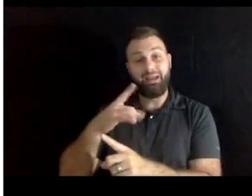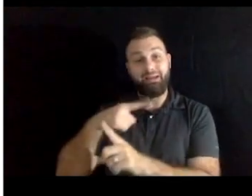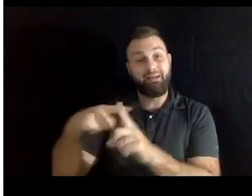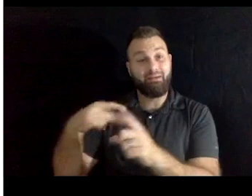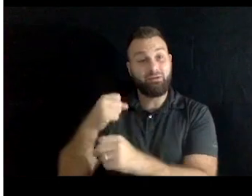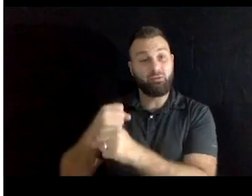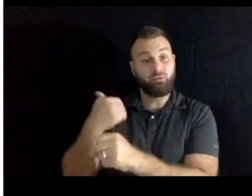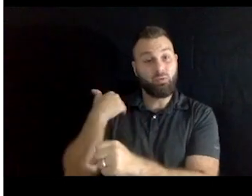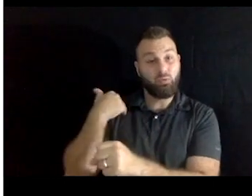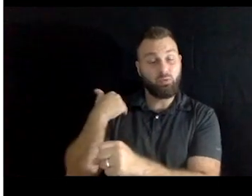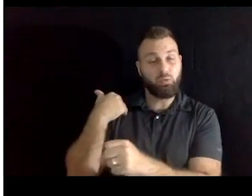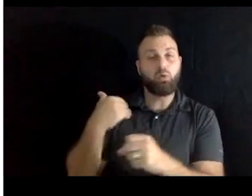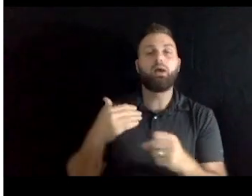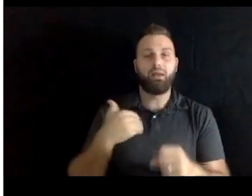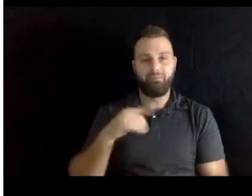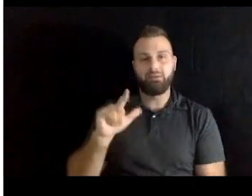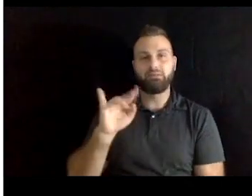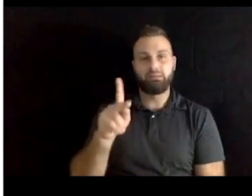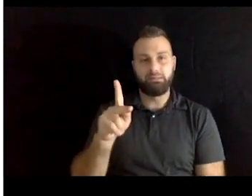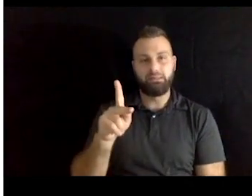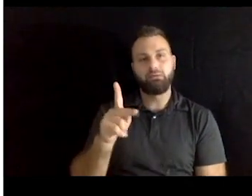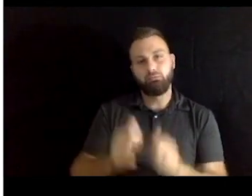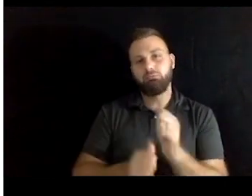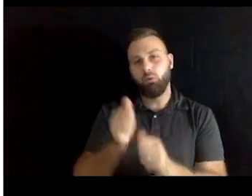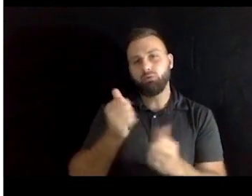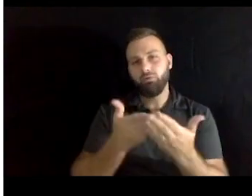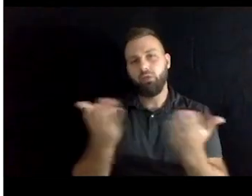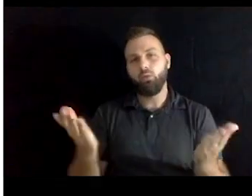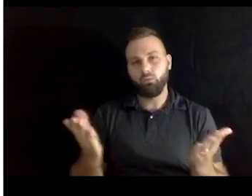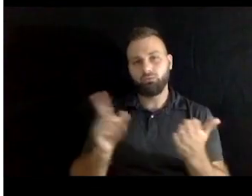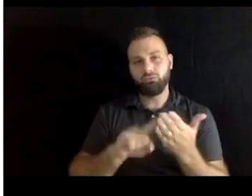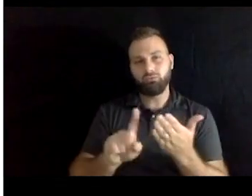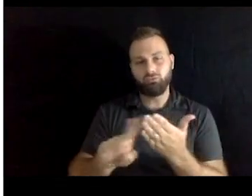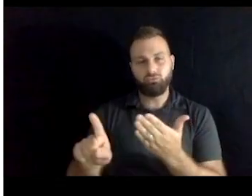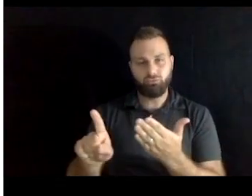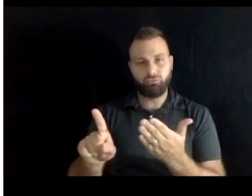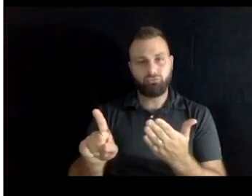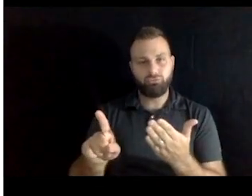there are links to those things to most of those things on the staff page.